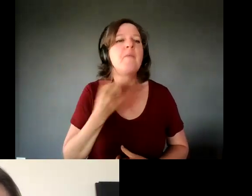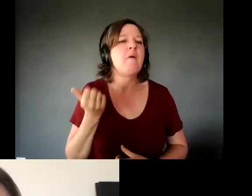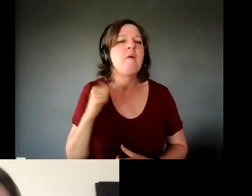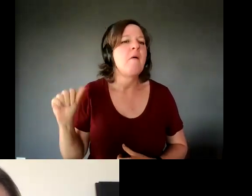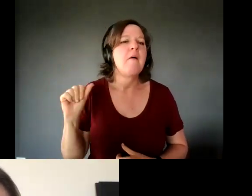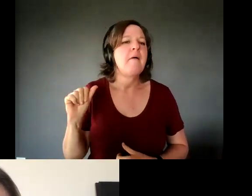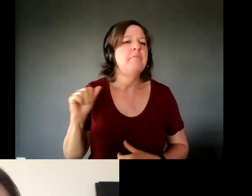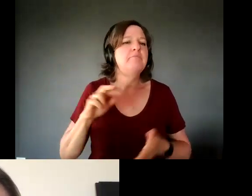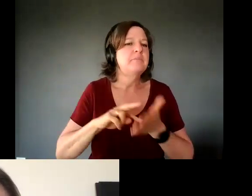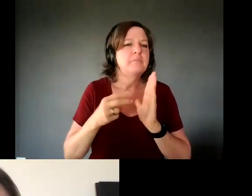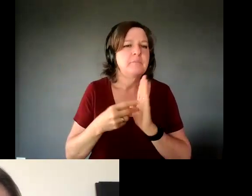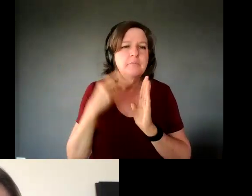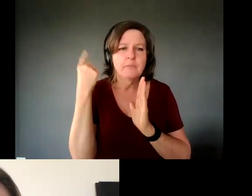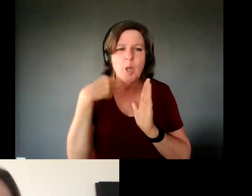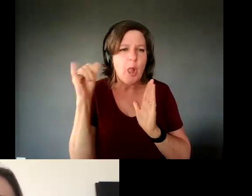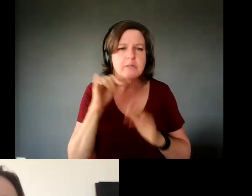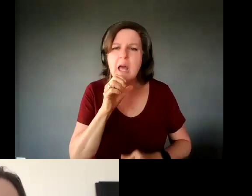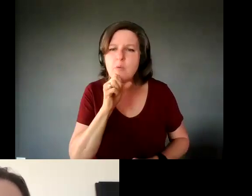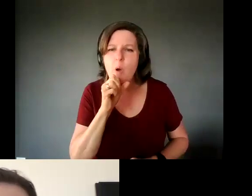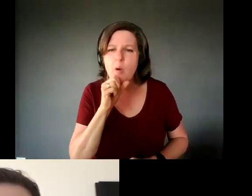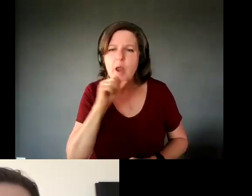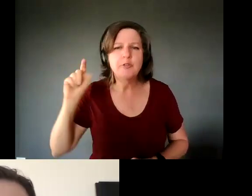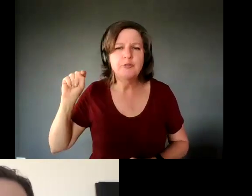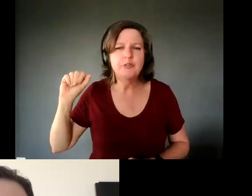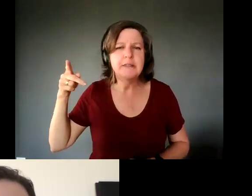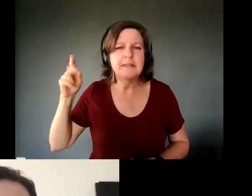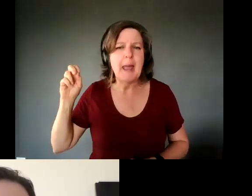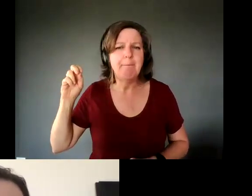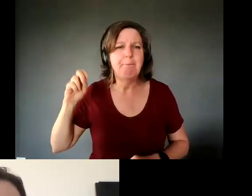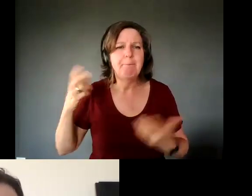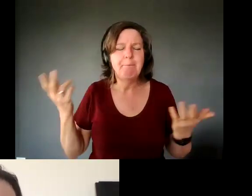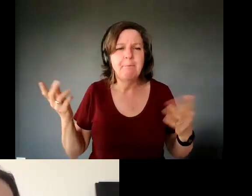Because it looks like orange tape. >> KEELY CAT WELLS: I love that. Yes.